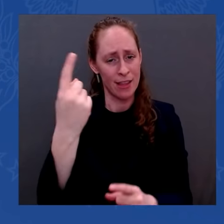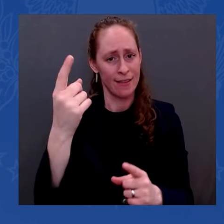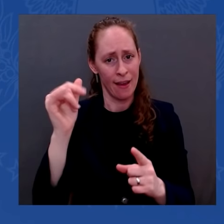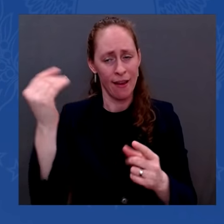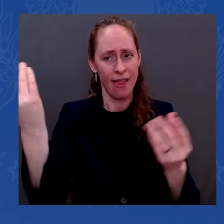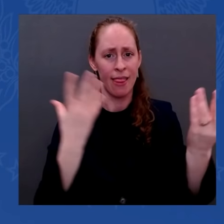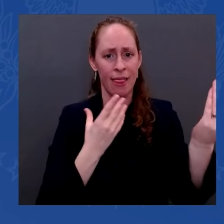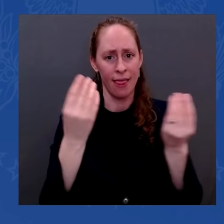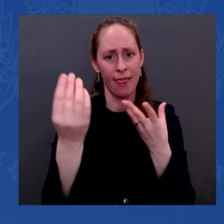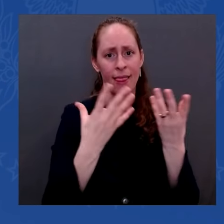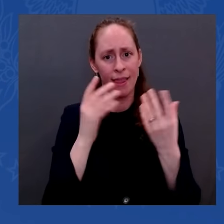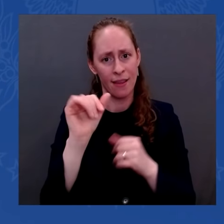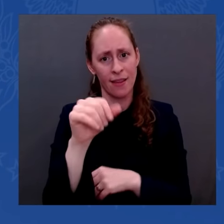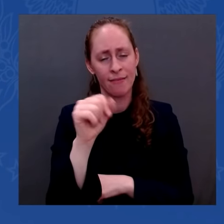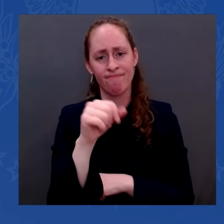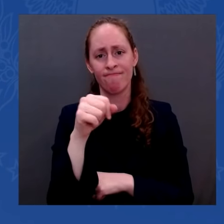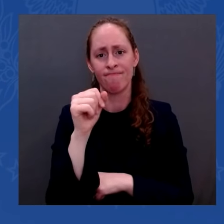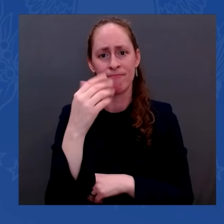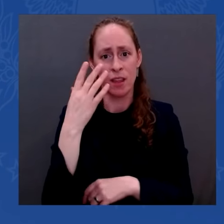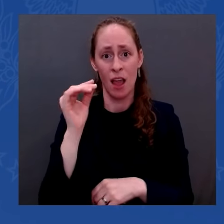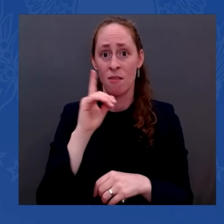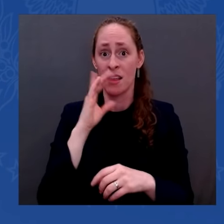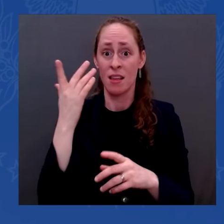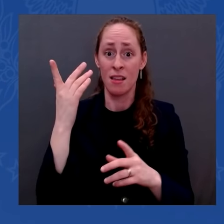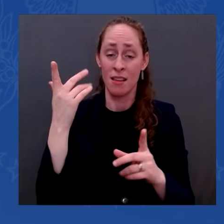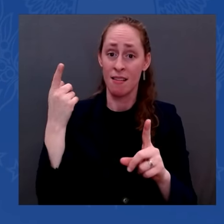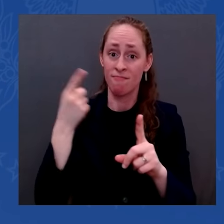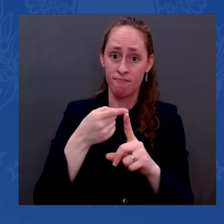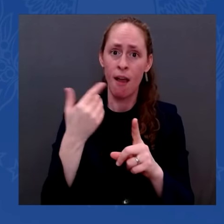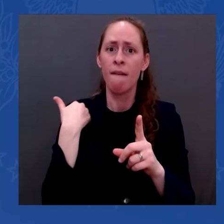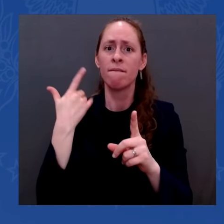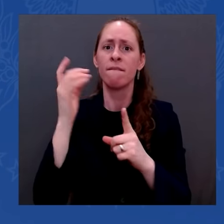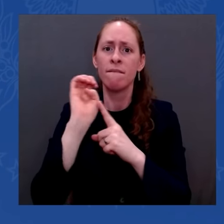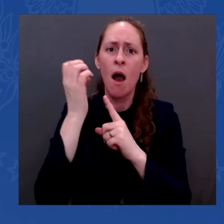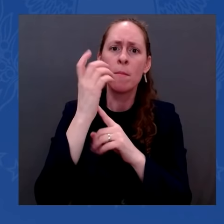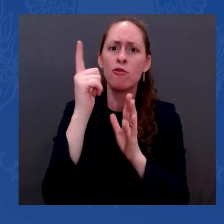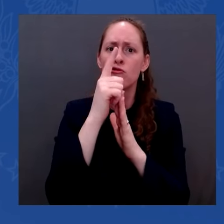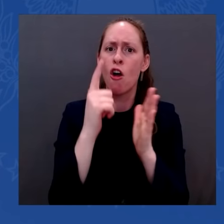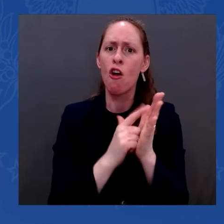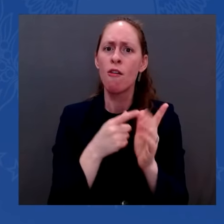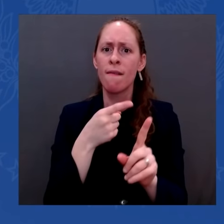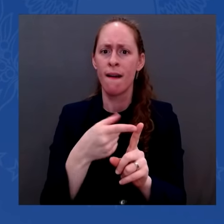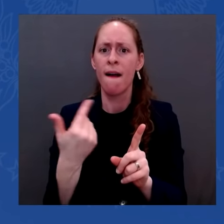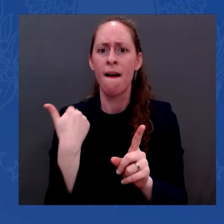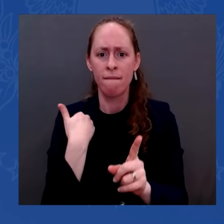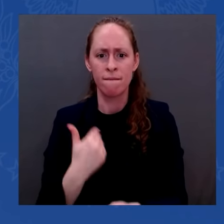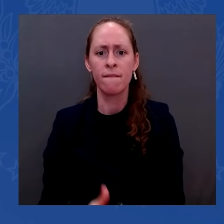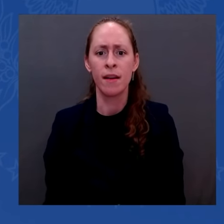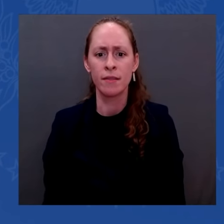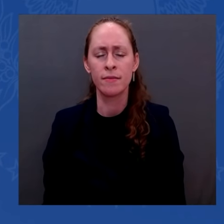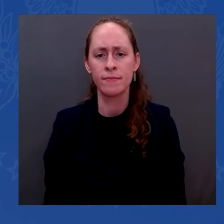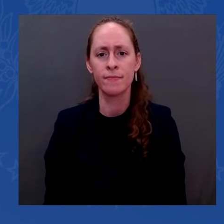all those fenceline communities, all those communities next to the places where they're being done, suffered all the downside